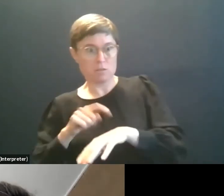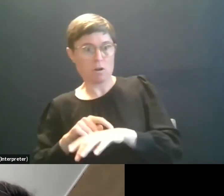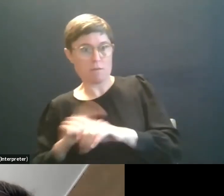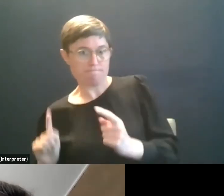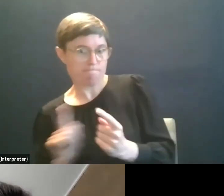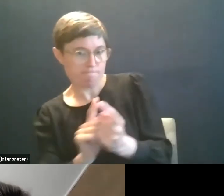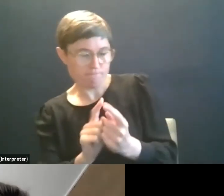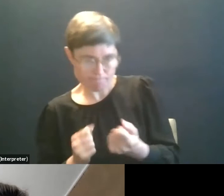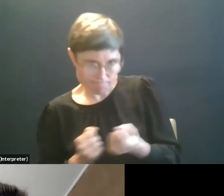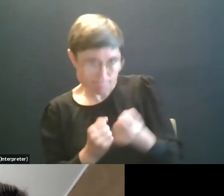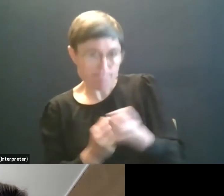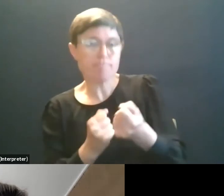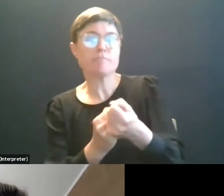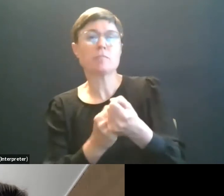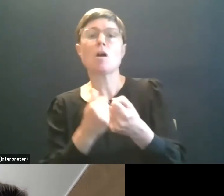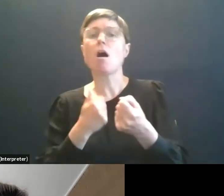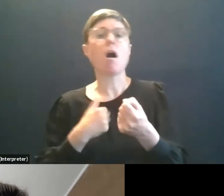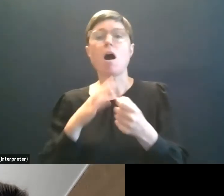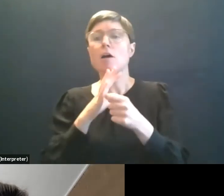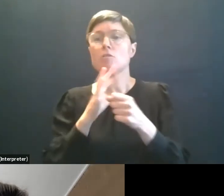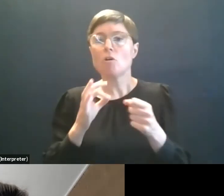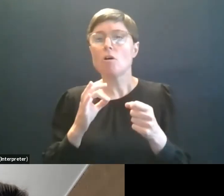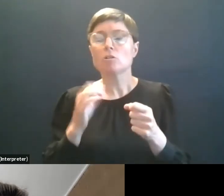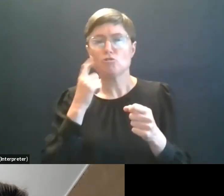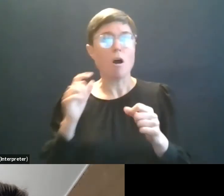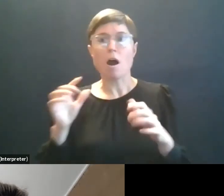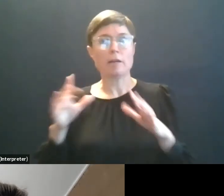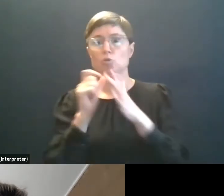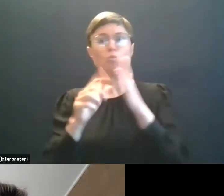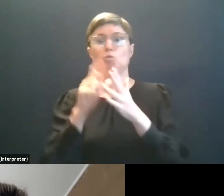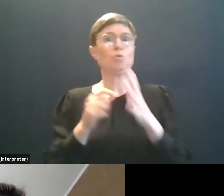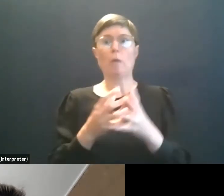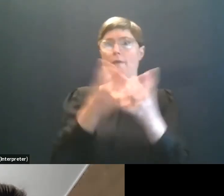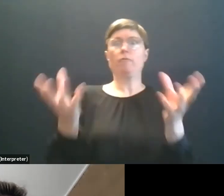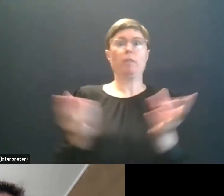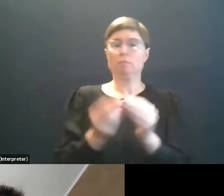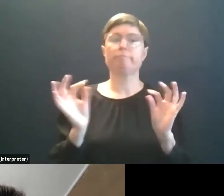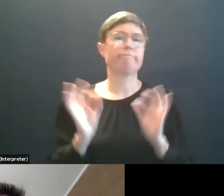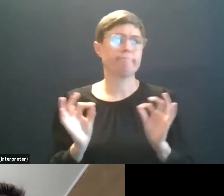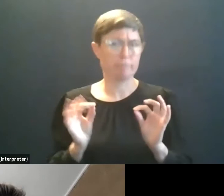So we don't seek to cover the field. We are very clear about where we've got a comparative